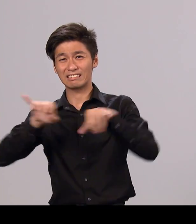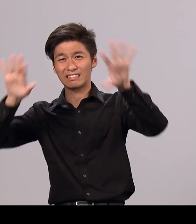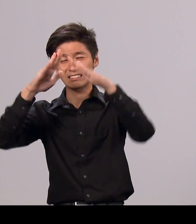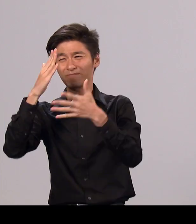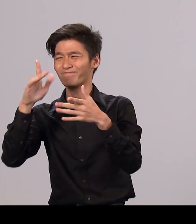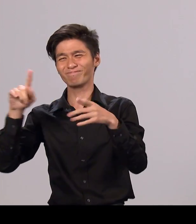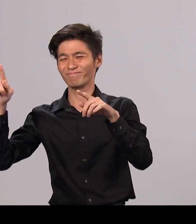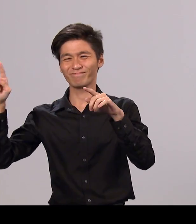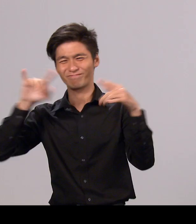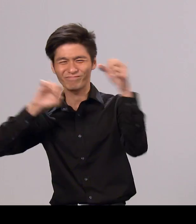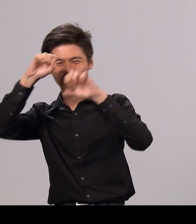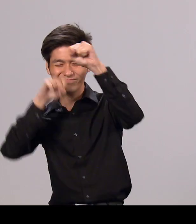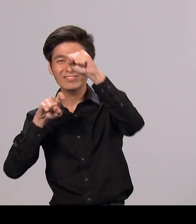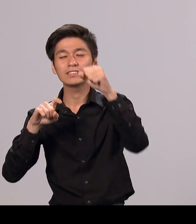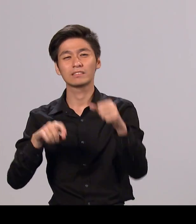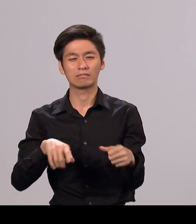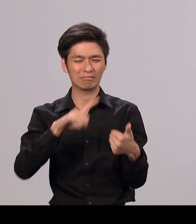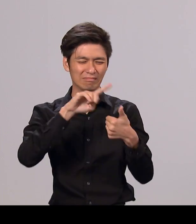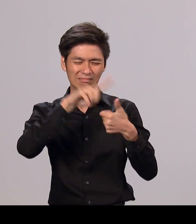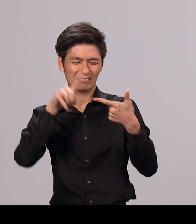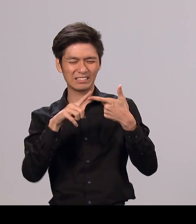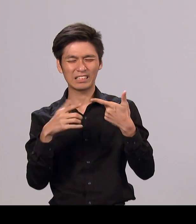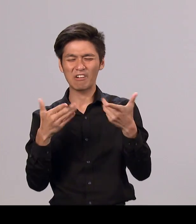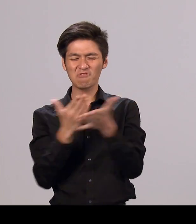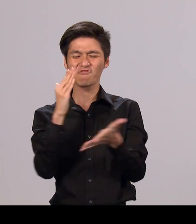At another level, it is about the rights of the international community.